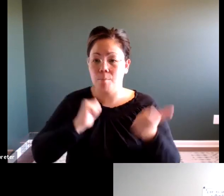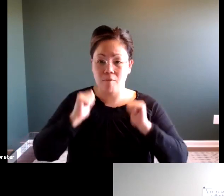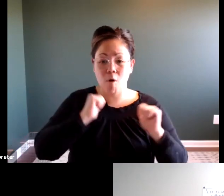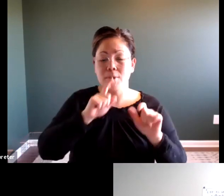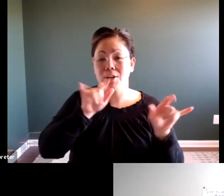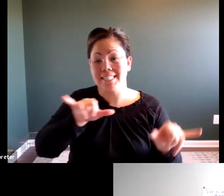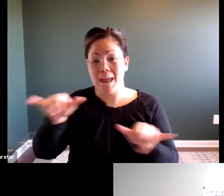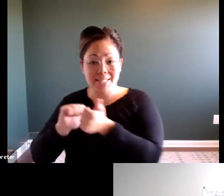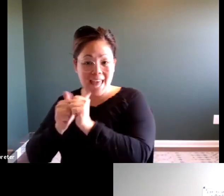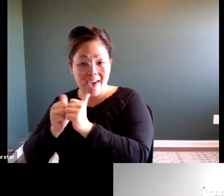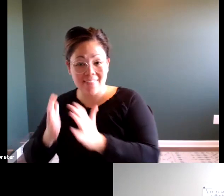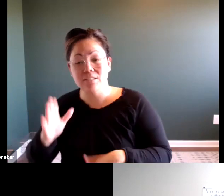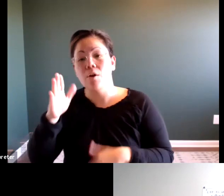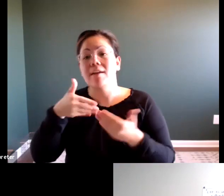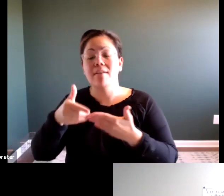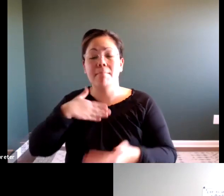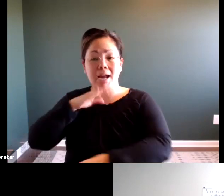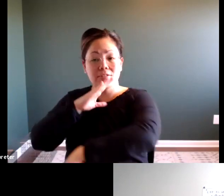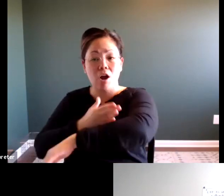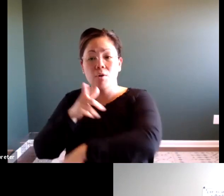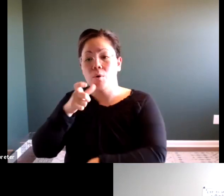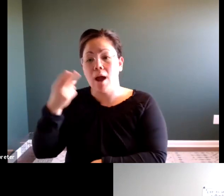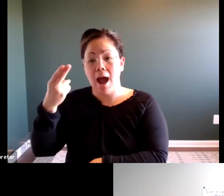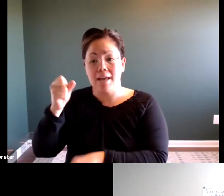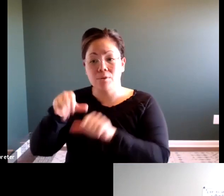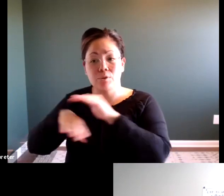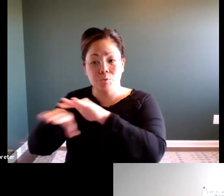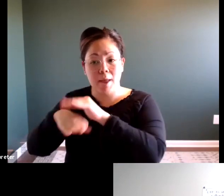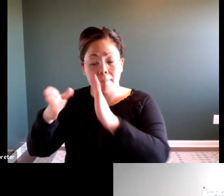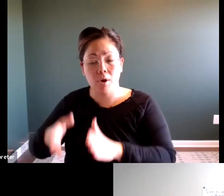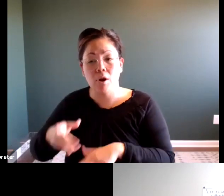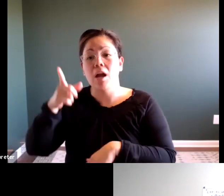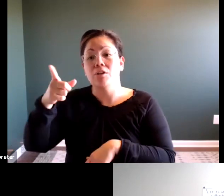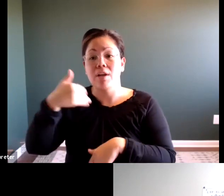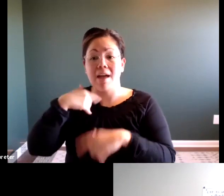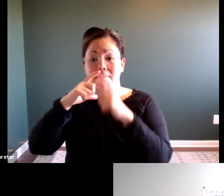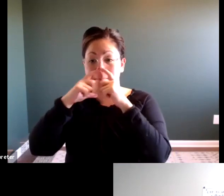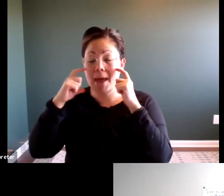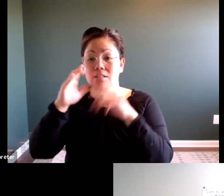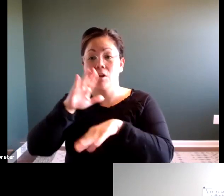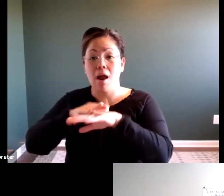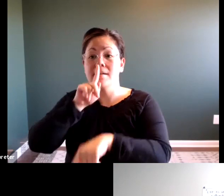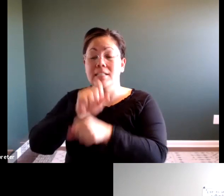And so I think about even my daughter who is a high school swimmer soon as she, she has her mask on literally until she's in the water